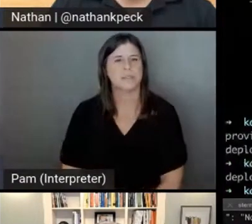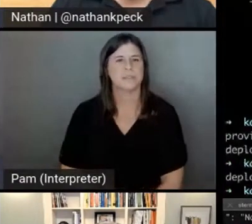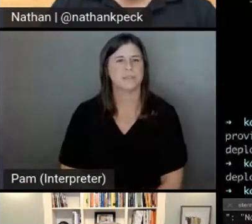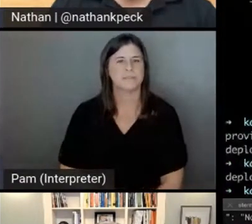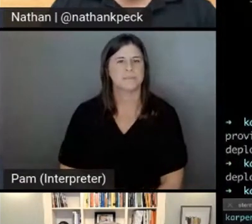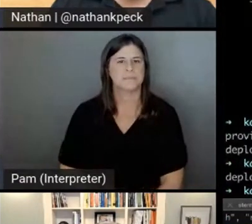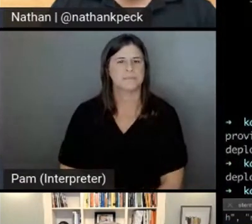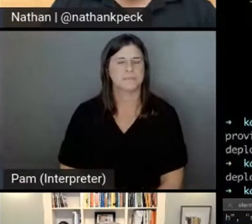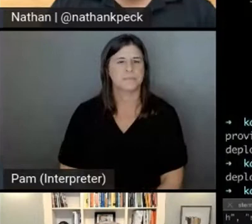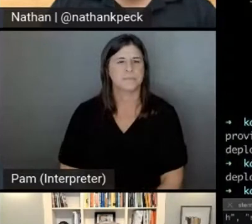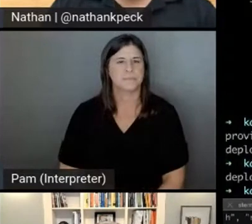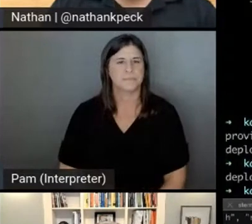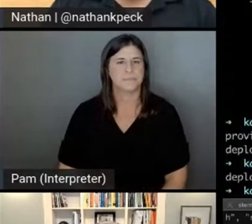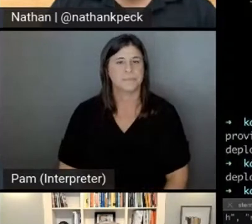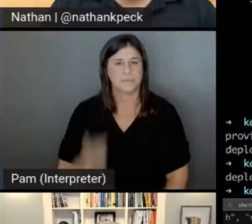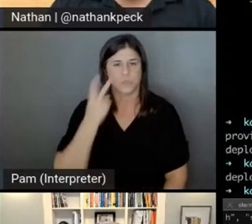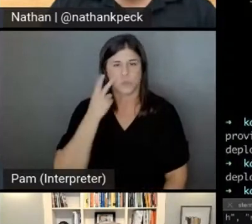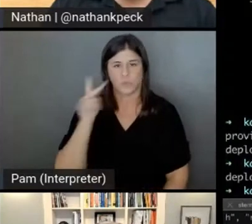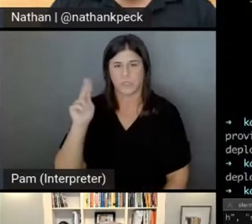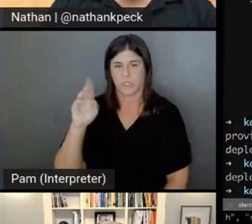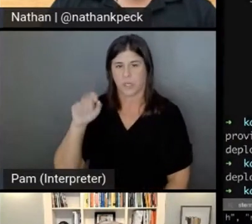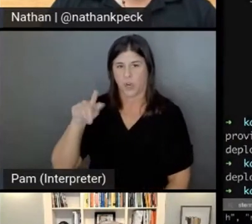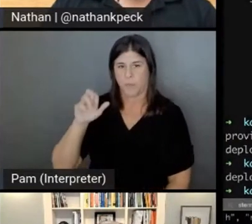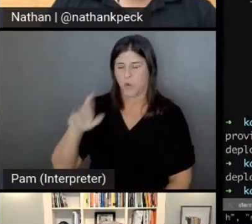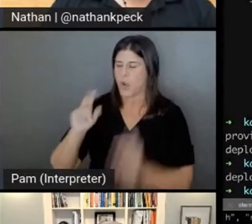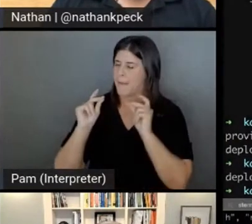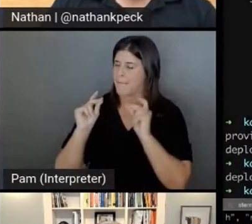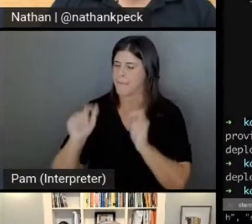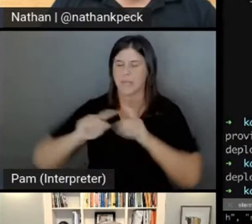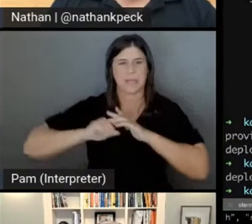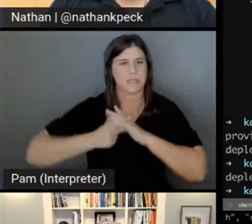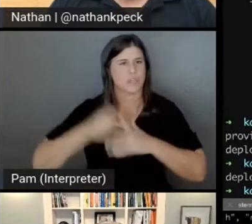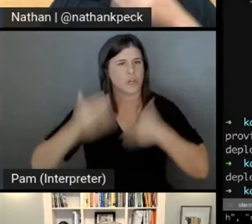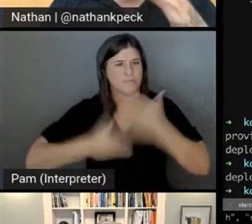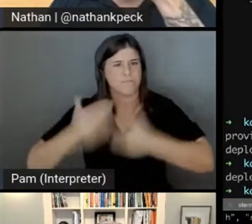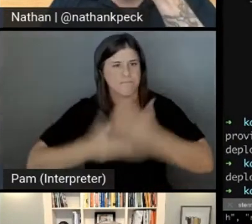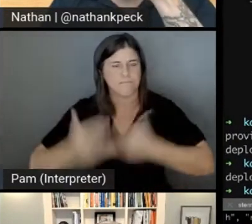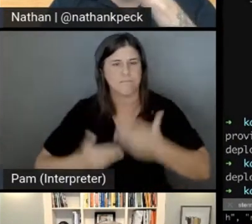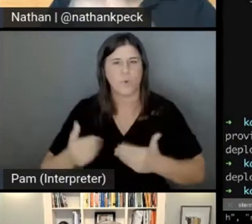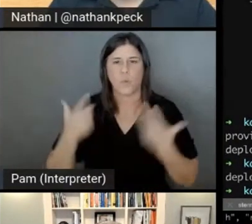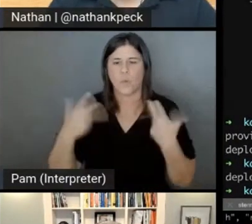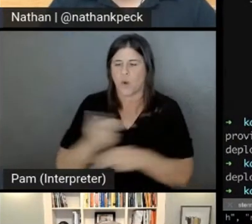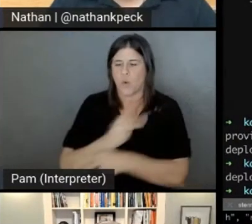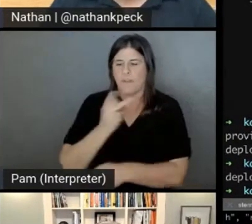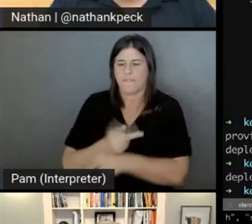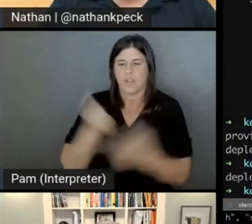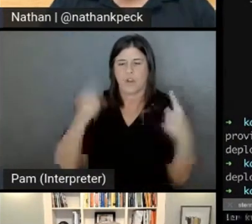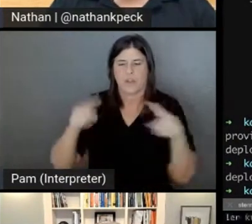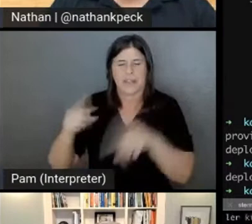So you can see Karpenter immediately jumps into action. We've already figured out a set of instance types that would work for this node.